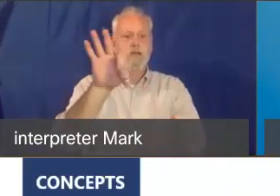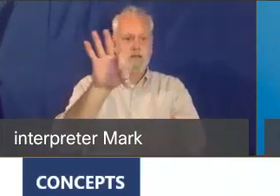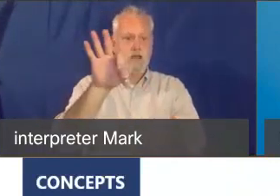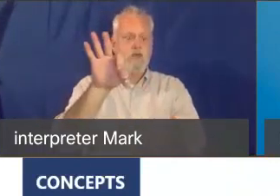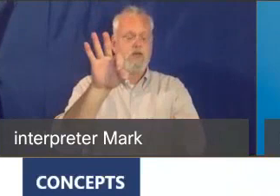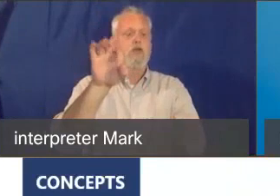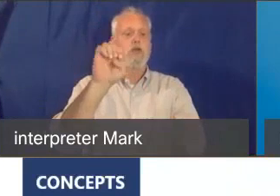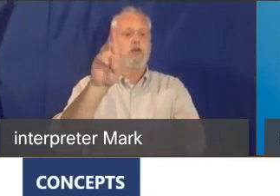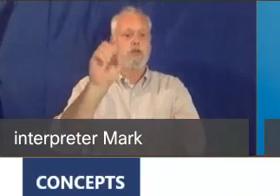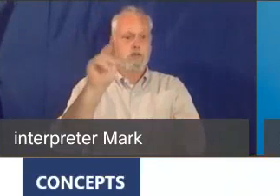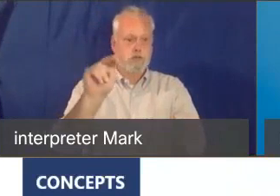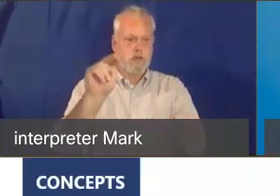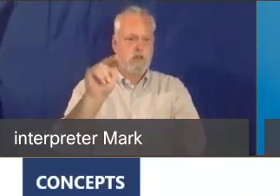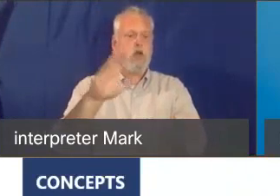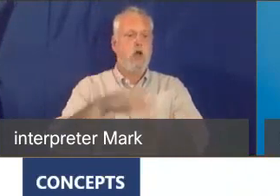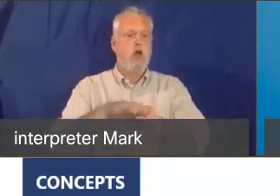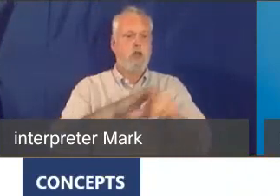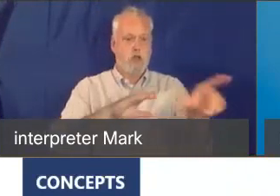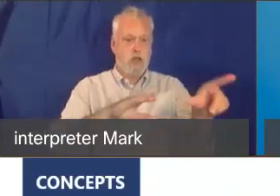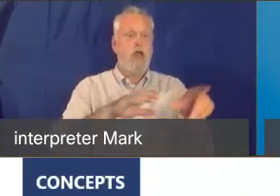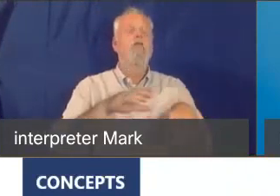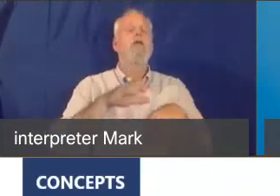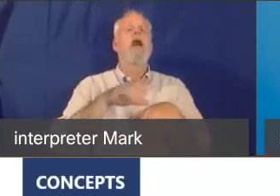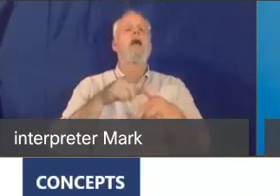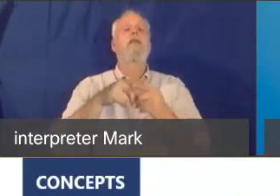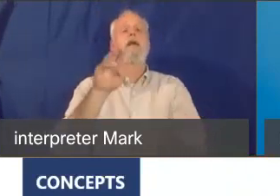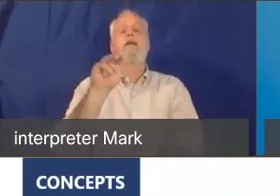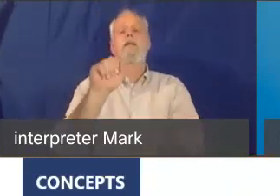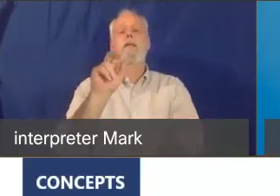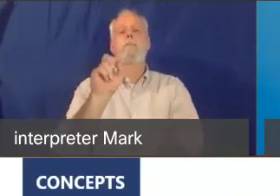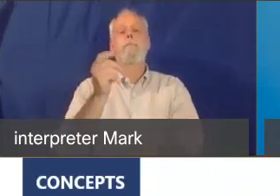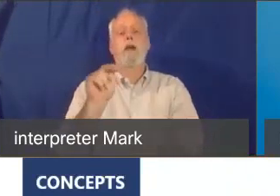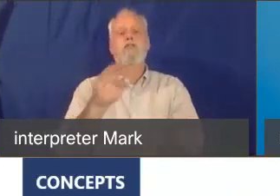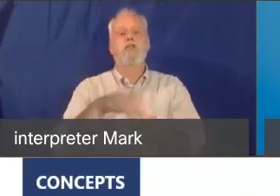And Madison drive under, right? So, here we have a nice wide cycle track.